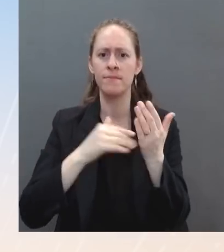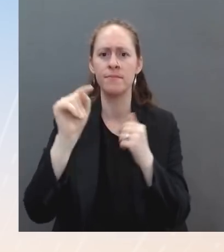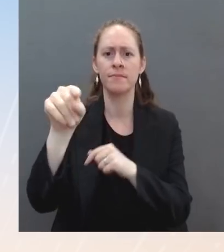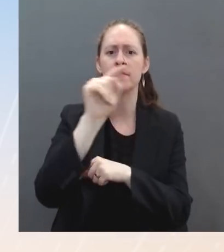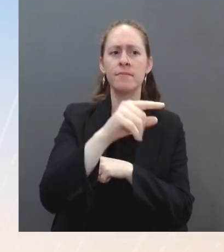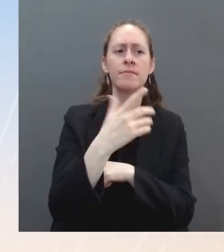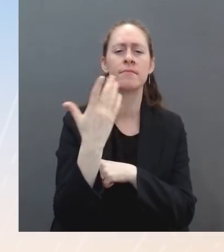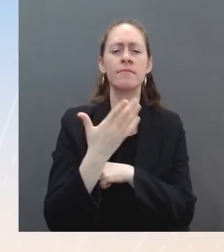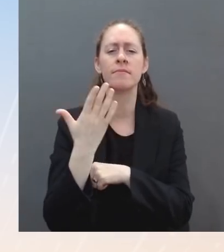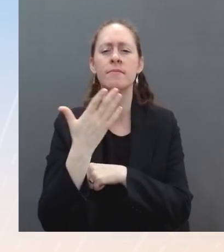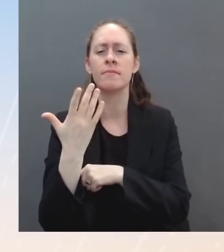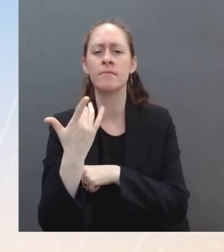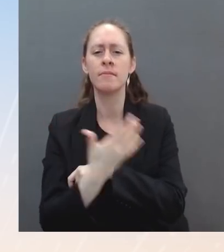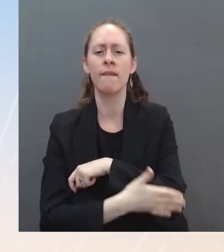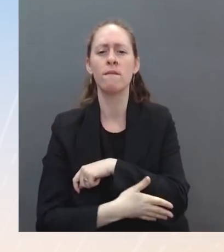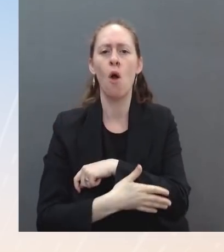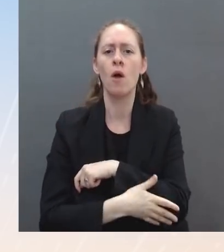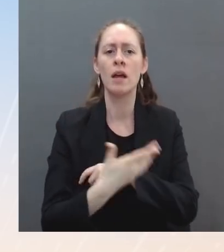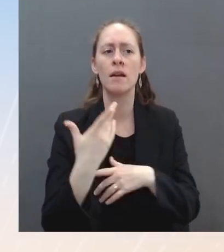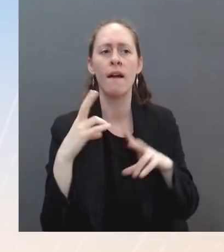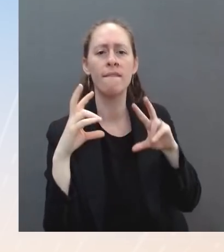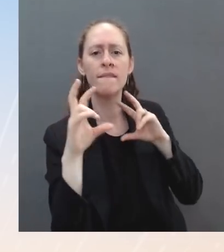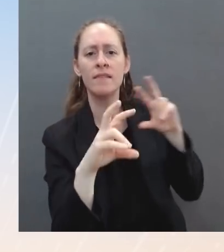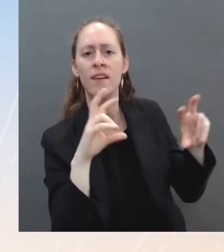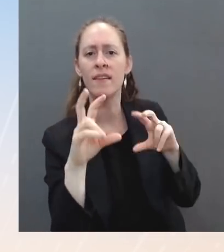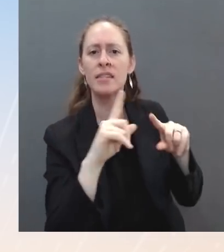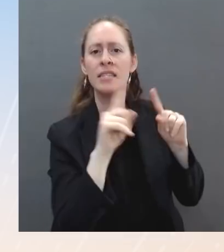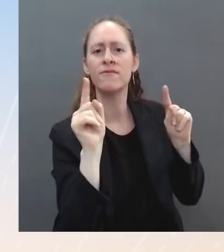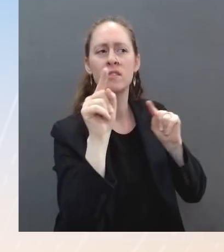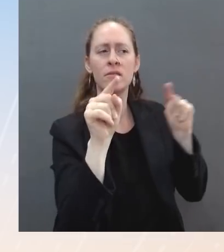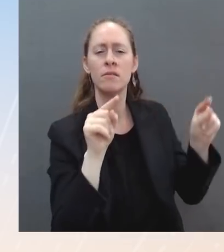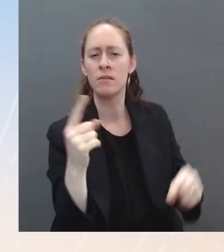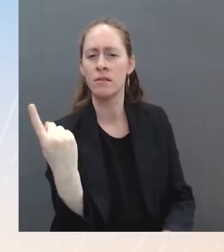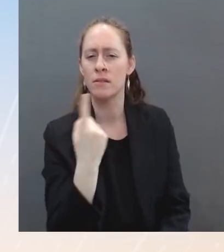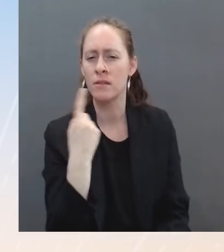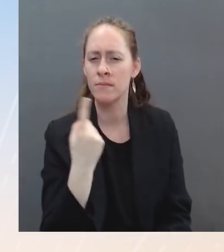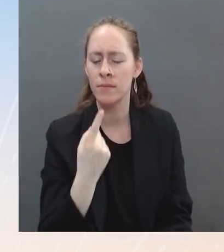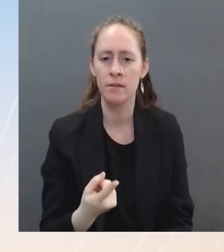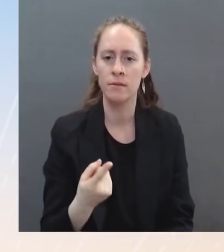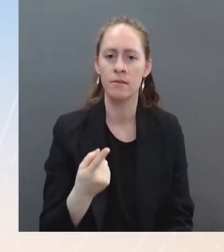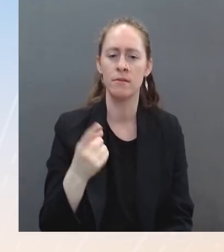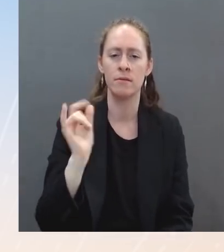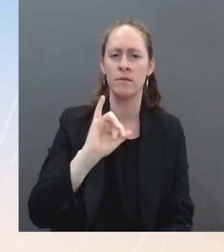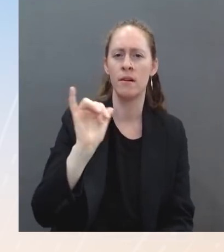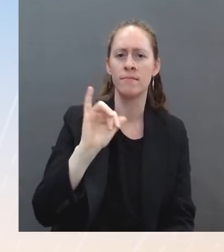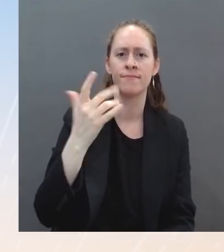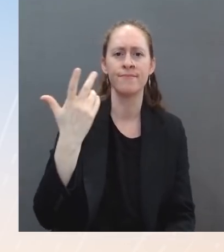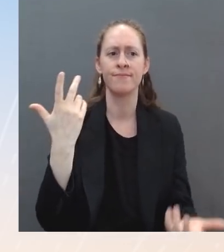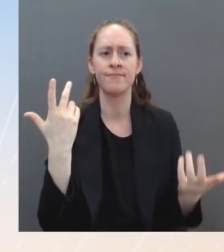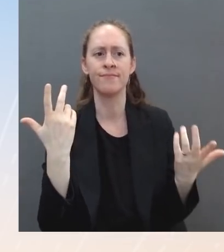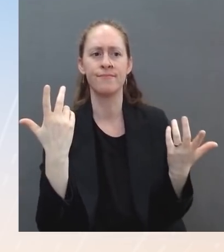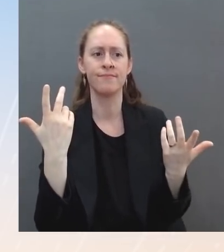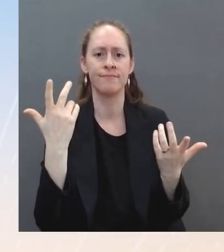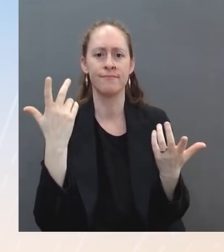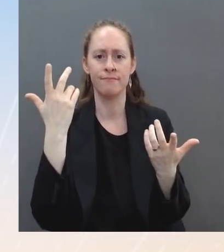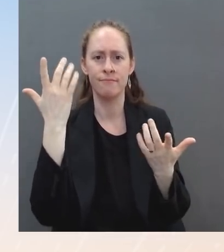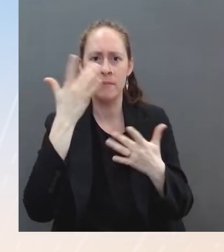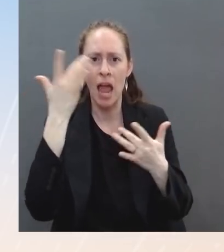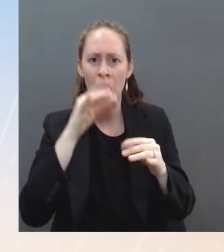you know, the pandemic isn't going to stop. There's no wall we can build. Would he sign a bill or would he veto a bill that doesn't include significant foreign aid?